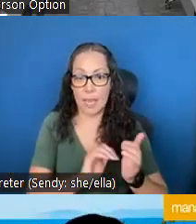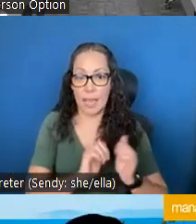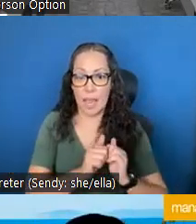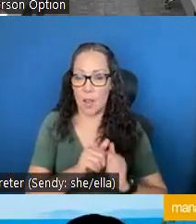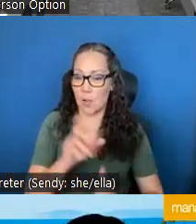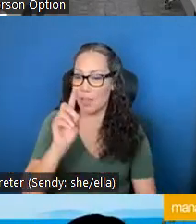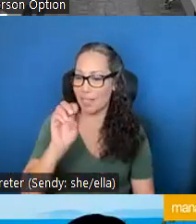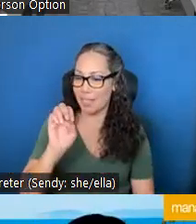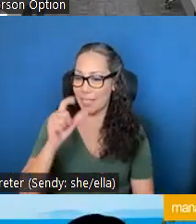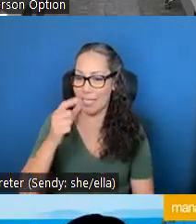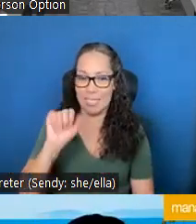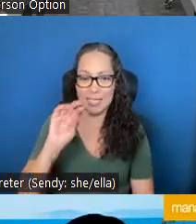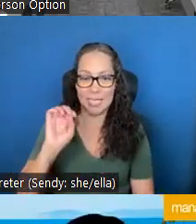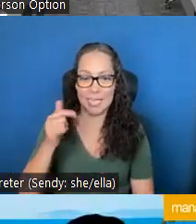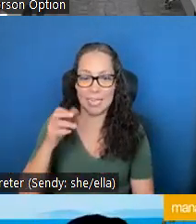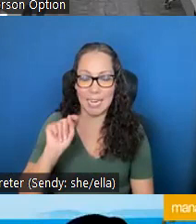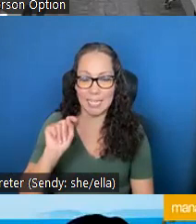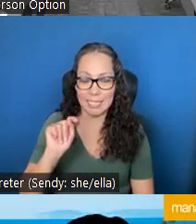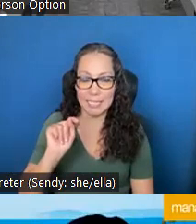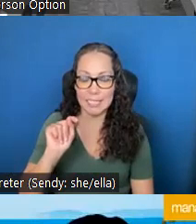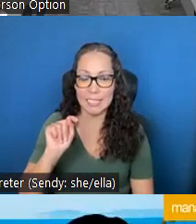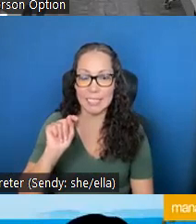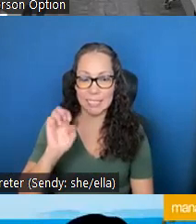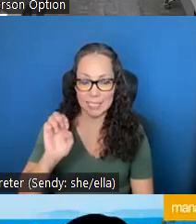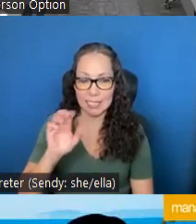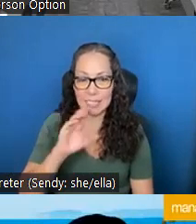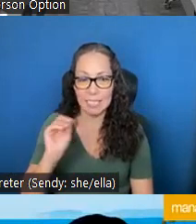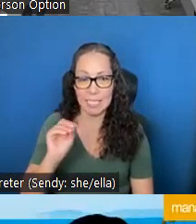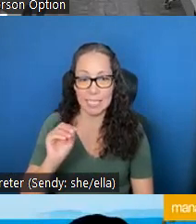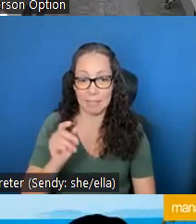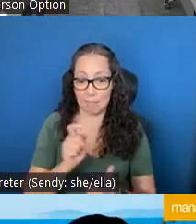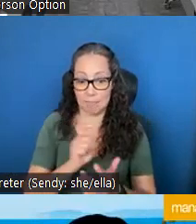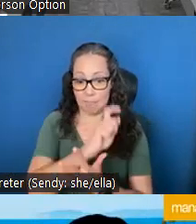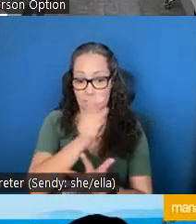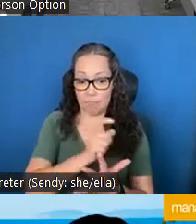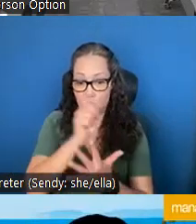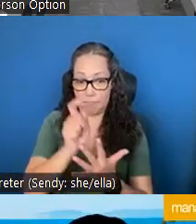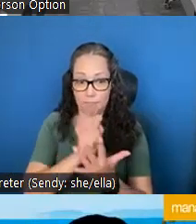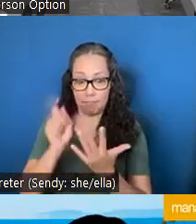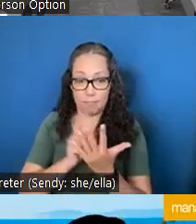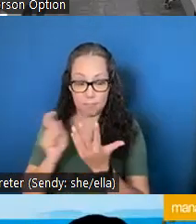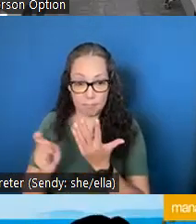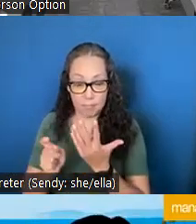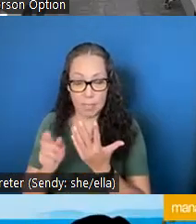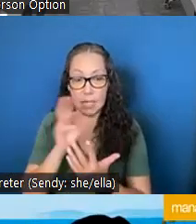a component here of um ensuring that we've got the feedback loops associated with um the designation